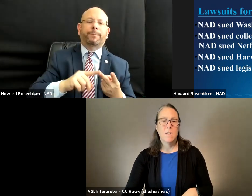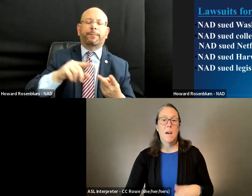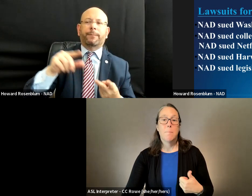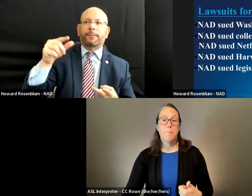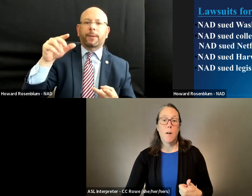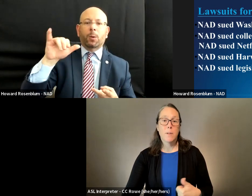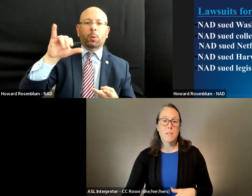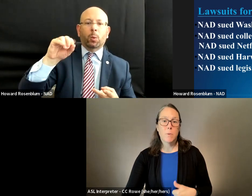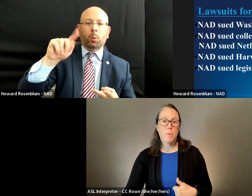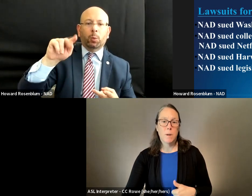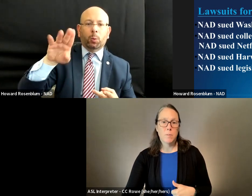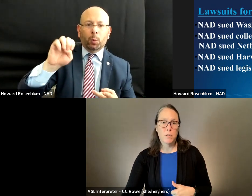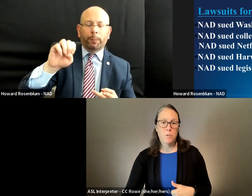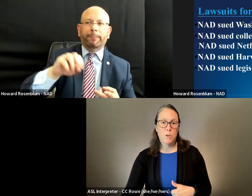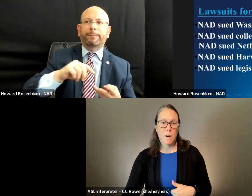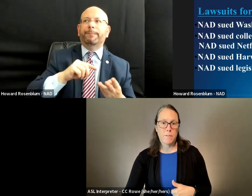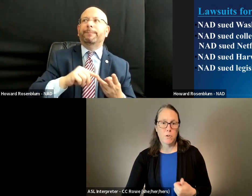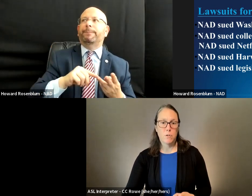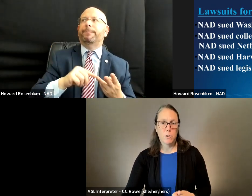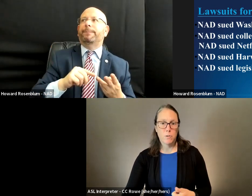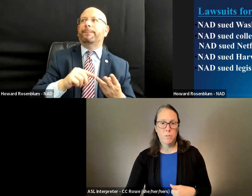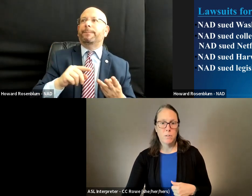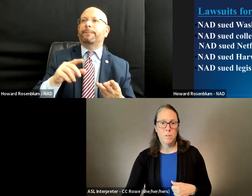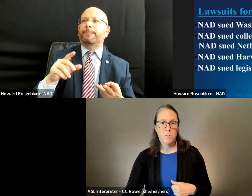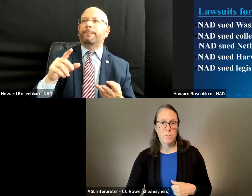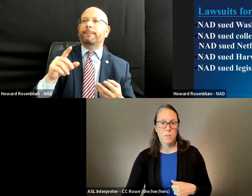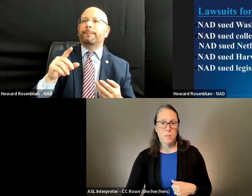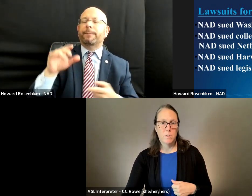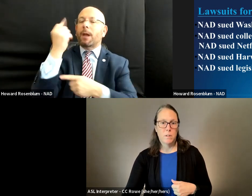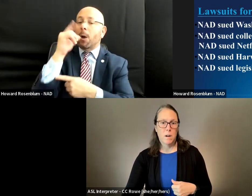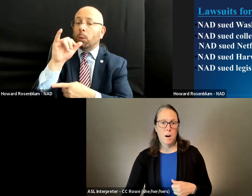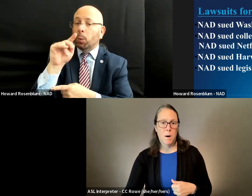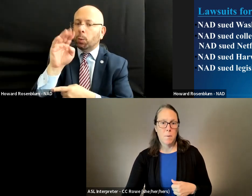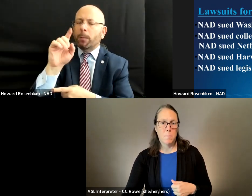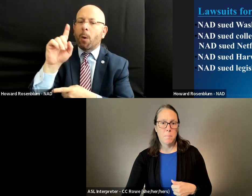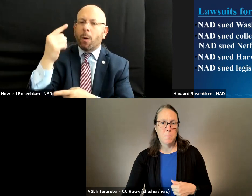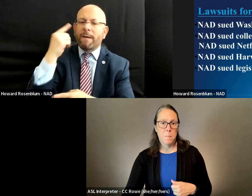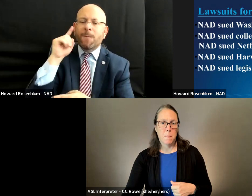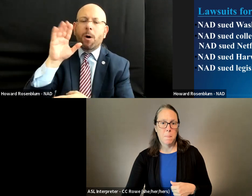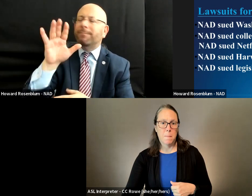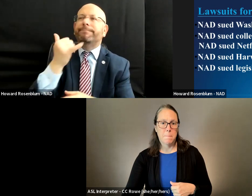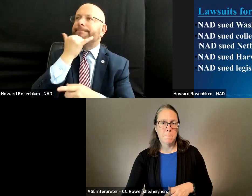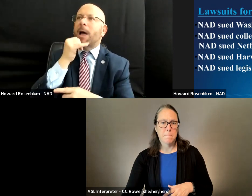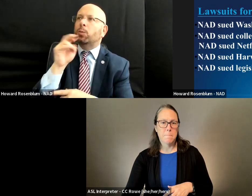agreement that we would have all things were captioned at a certain date. Following this,